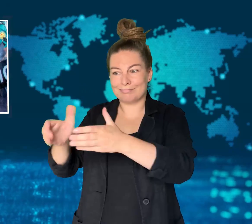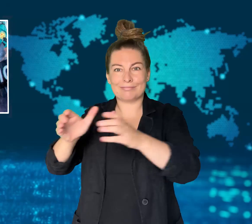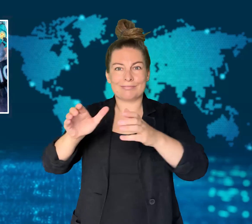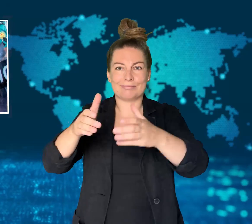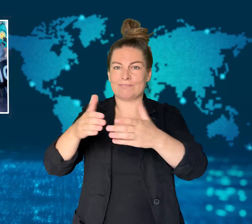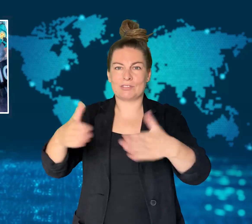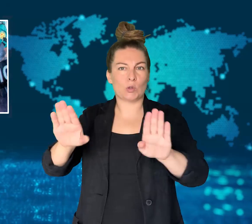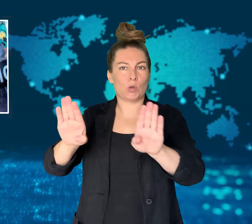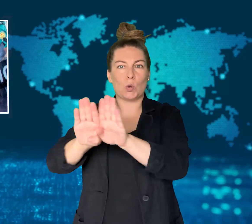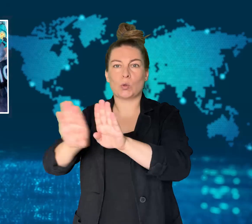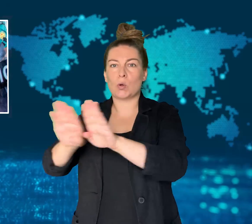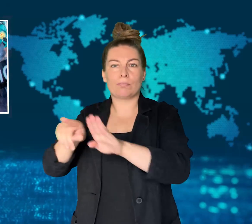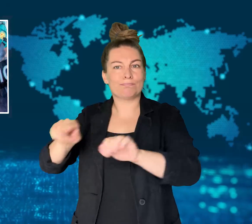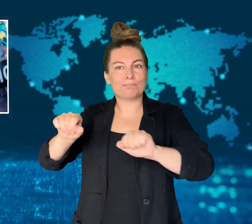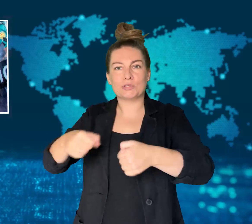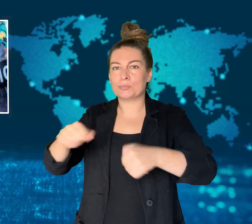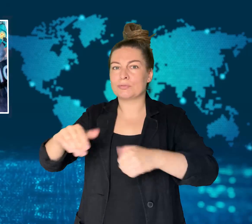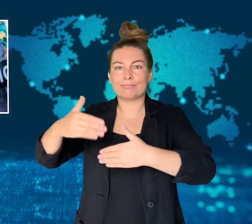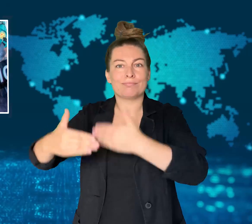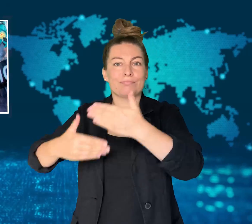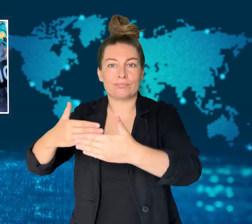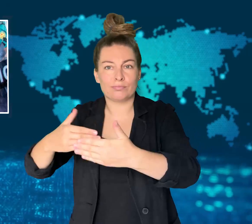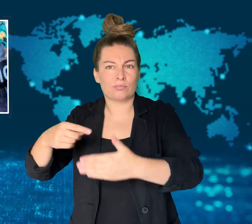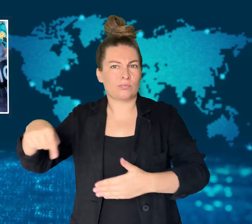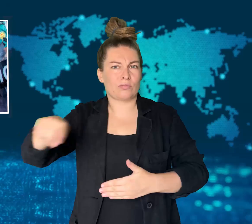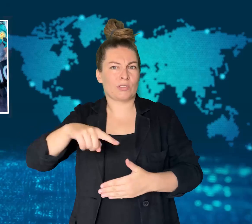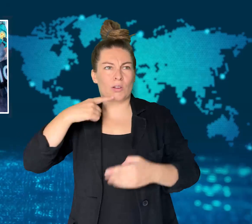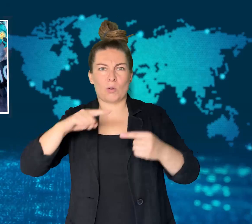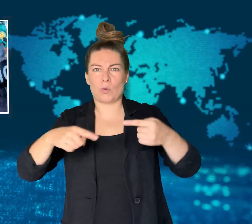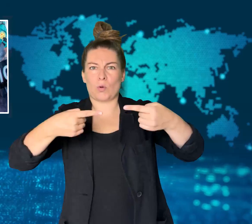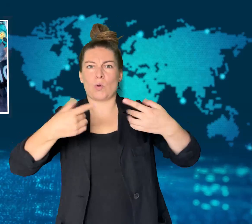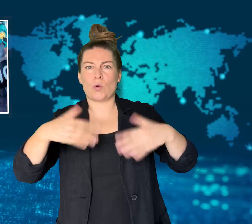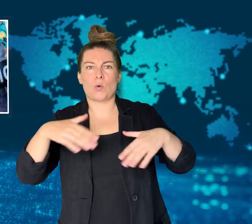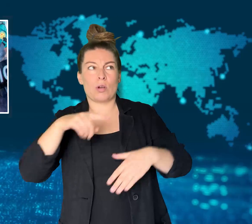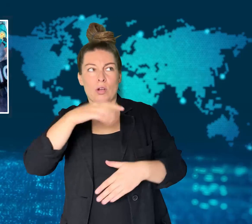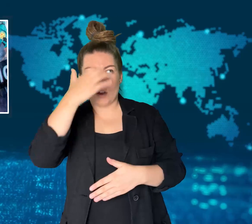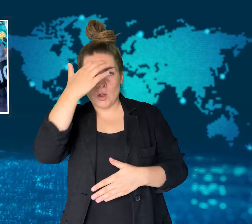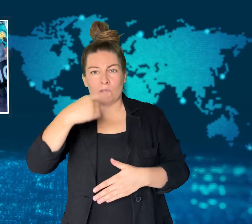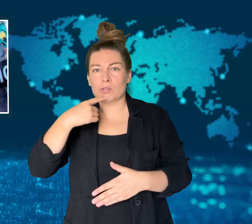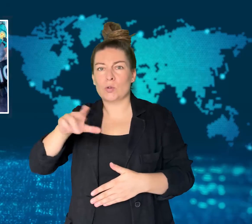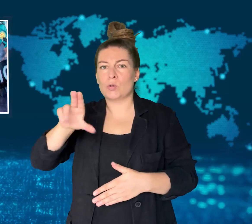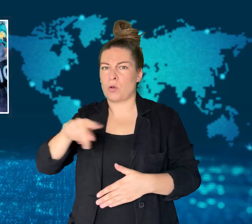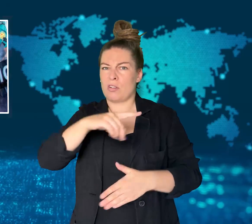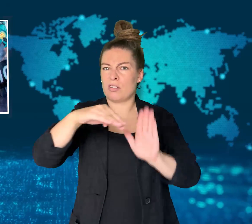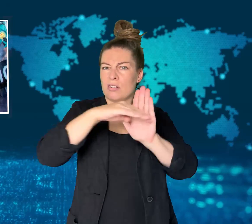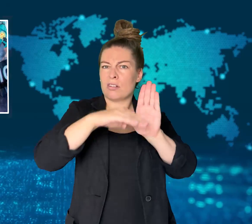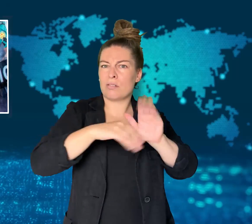The opposition is calling the move both illegal and unconstitutional.